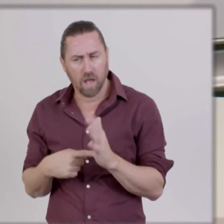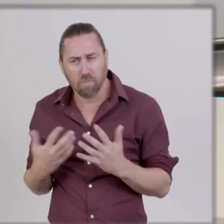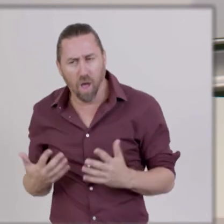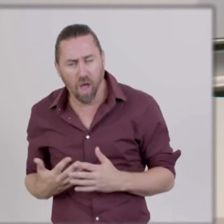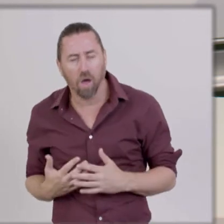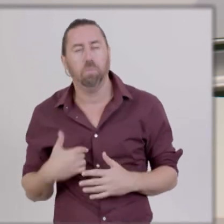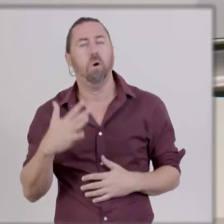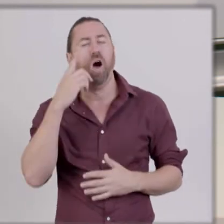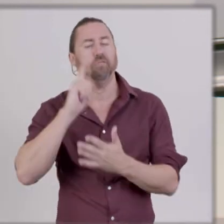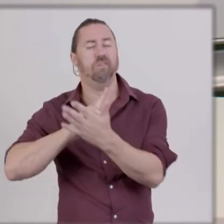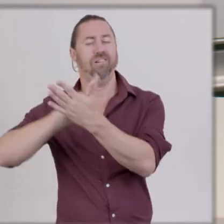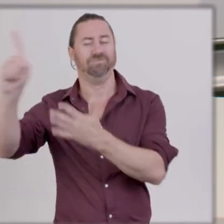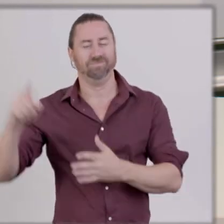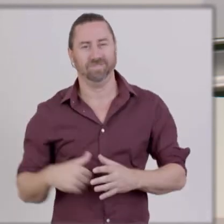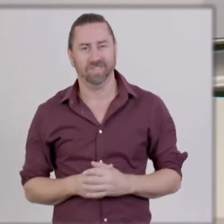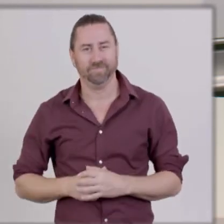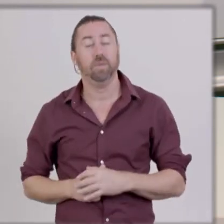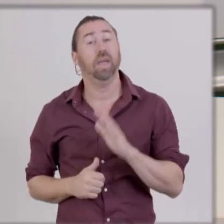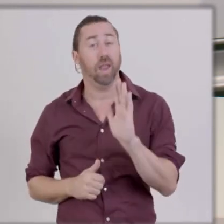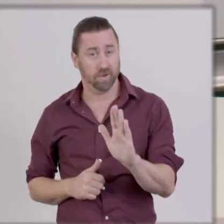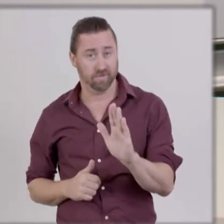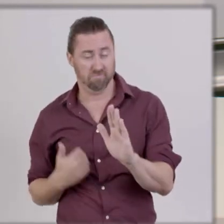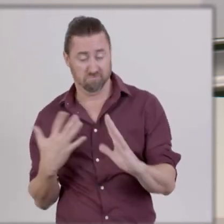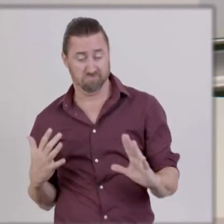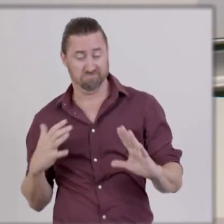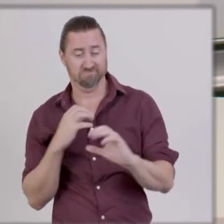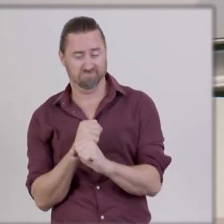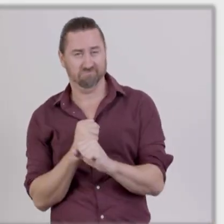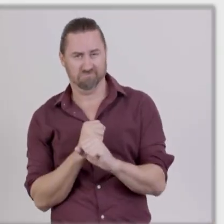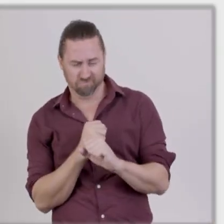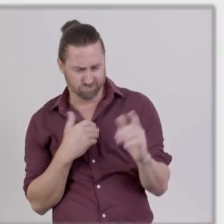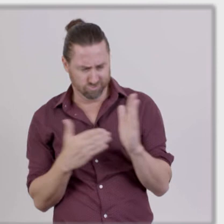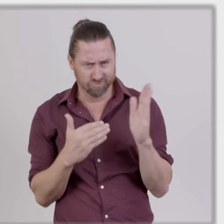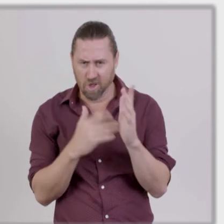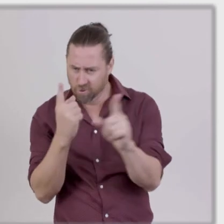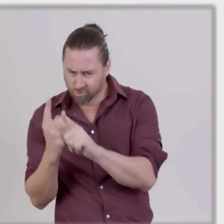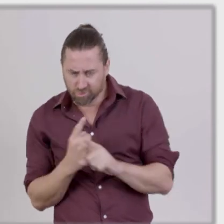Maybe you could look at that another time. Okay, let's recap what we've learned today.